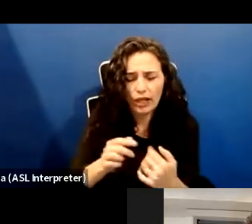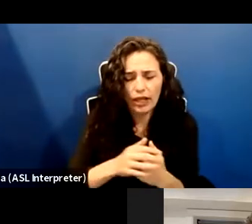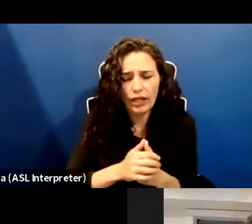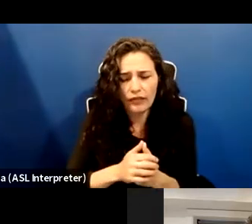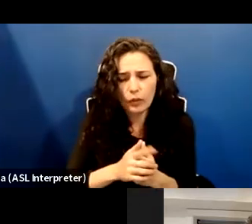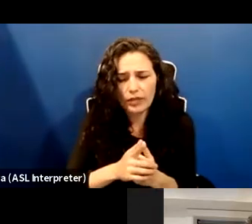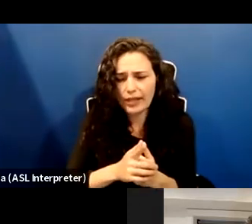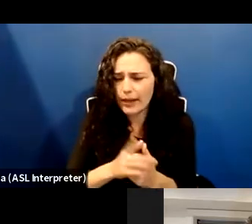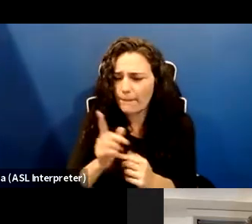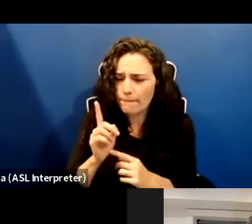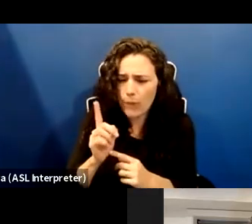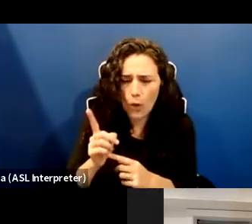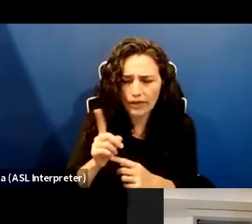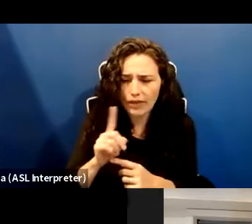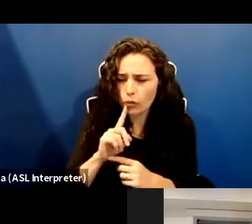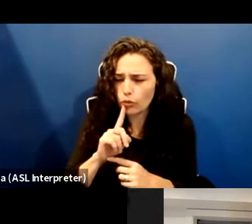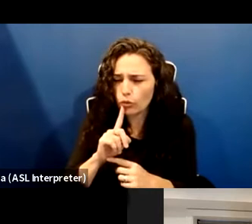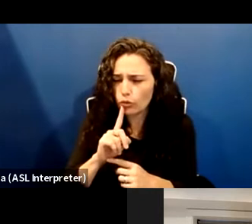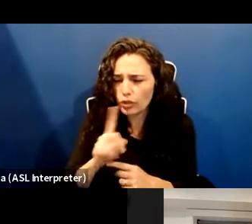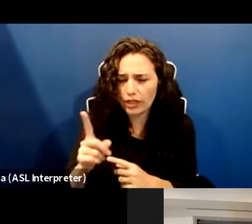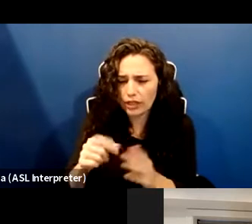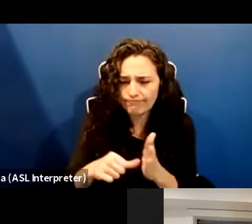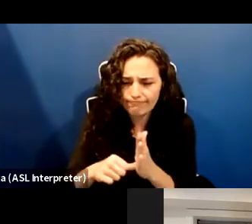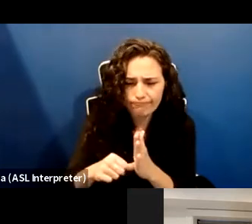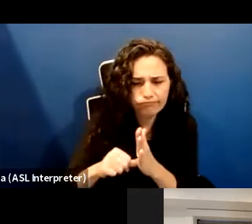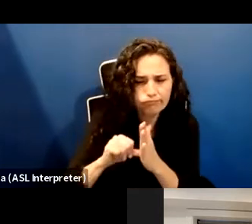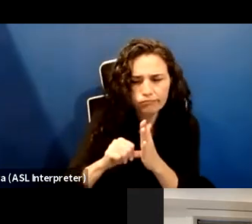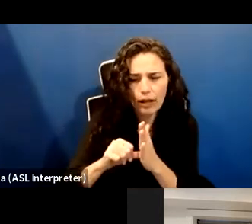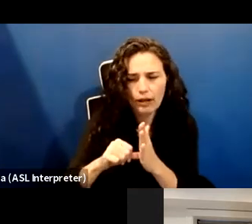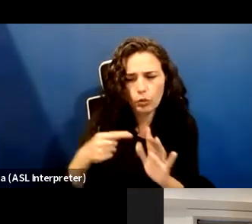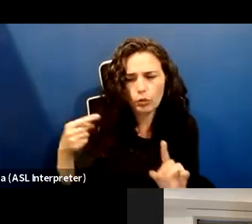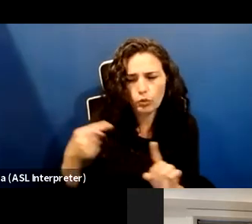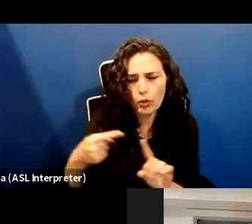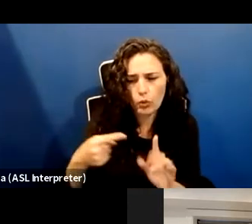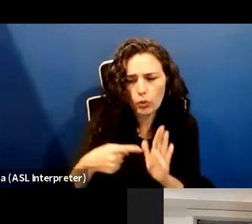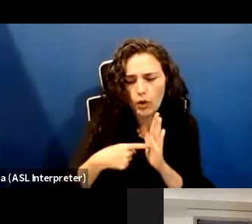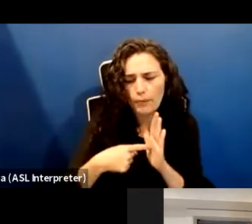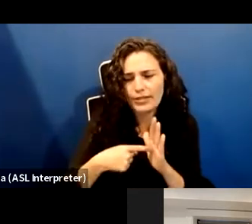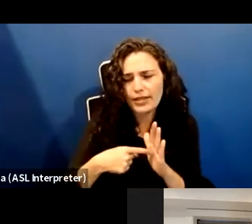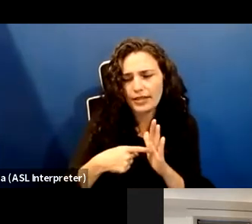Like, if you think back to sort of those two years, that you all spent sort of in each other's orbits,